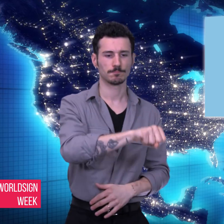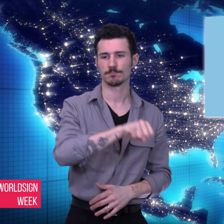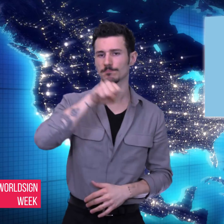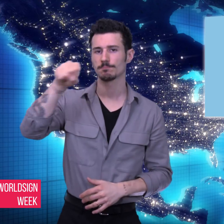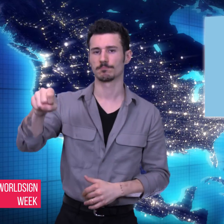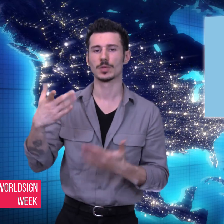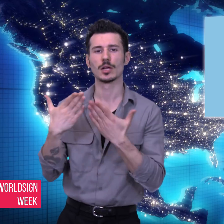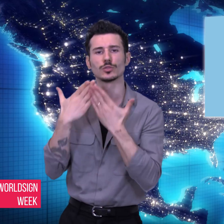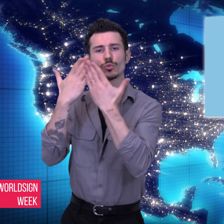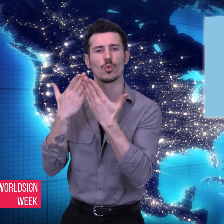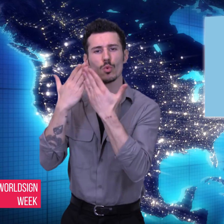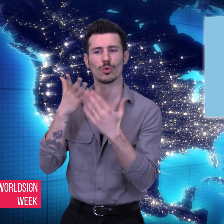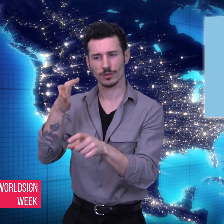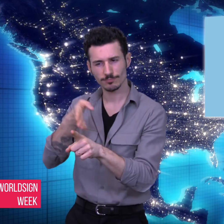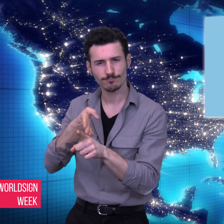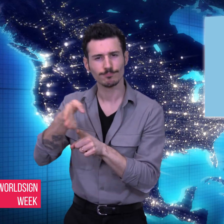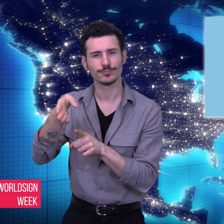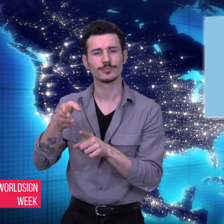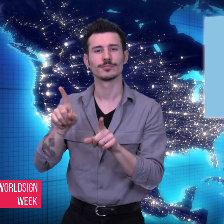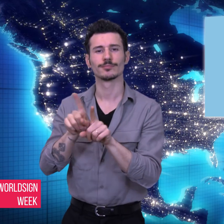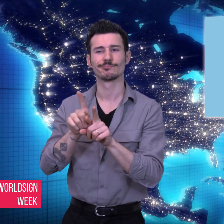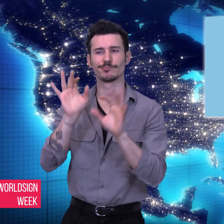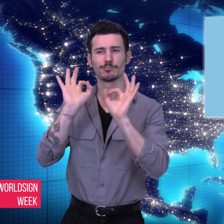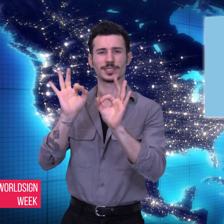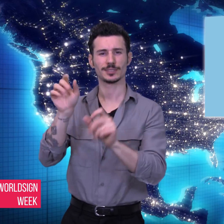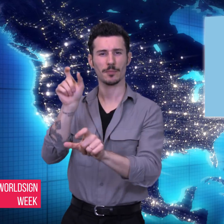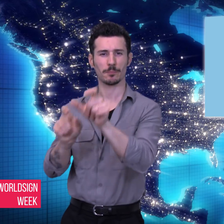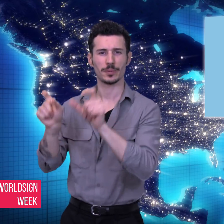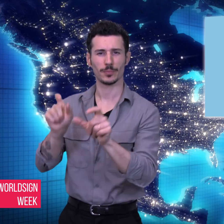attended a special needs boarding school.